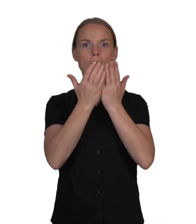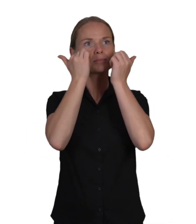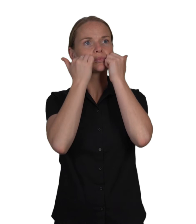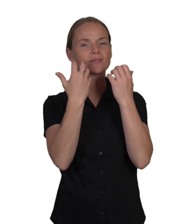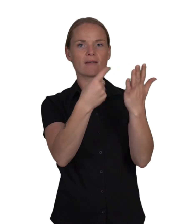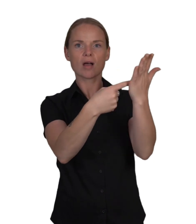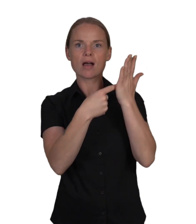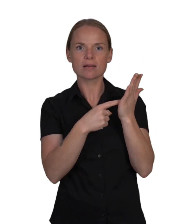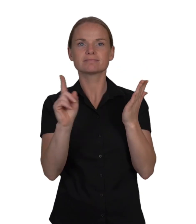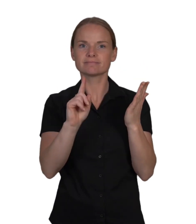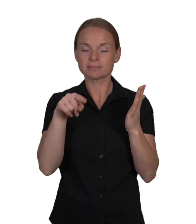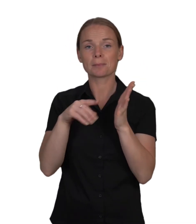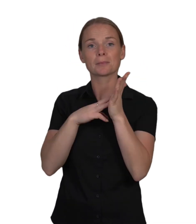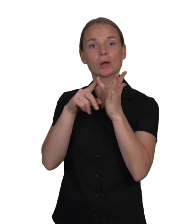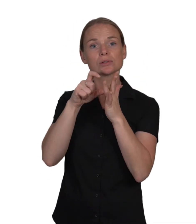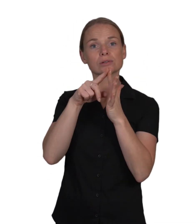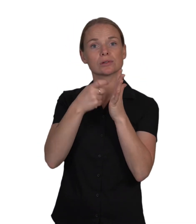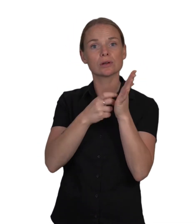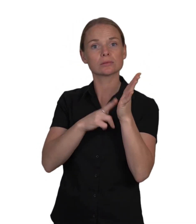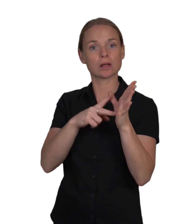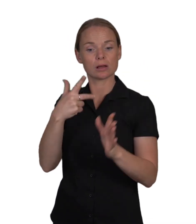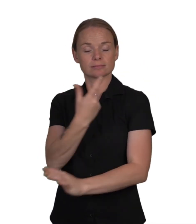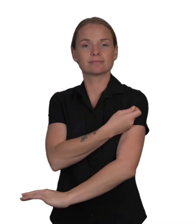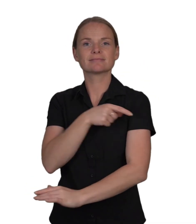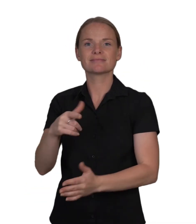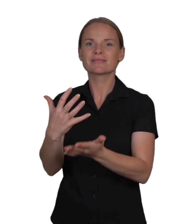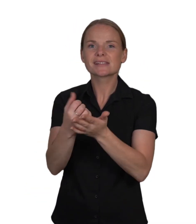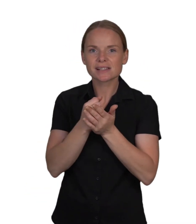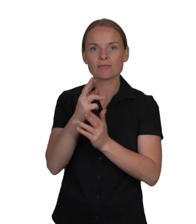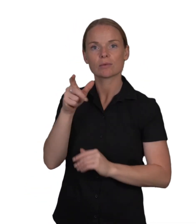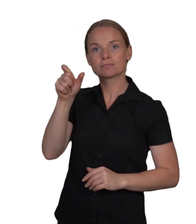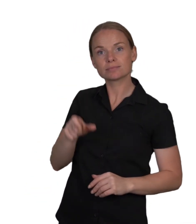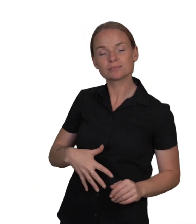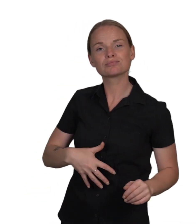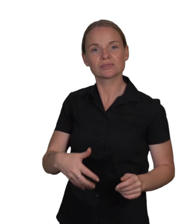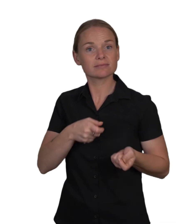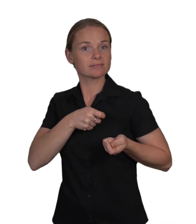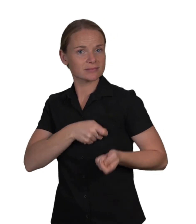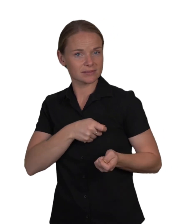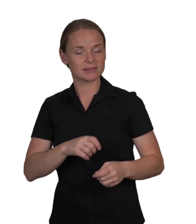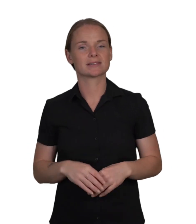Real-world evidence has shown that Moderna is safe for pregnant women and breastfeeding women.